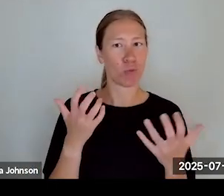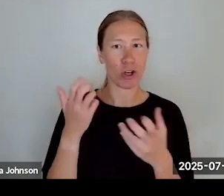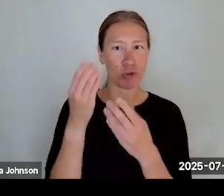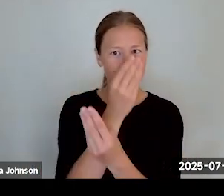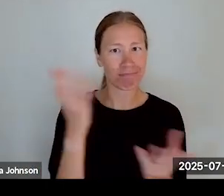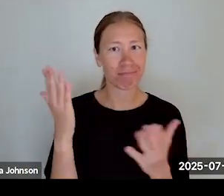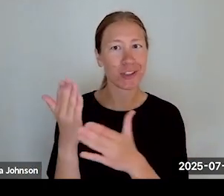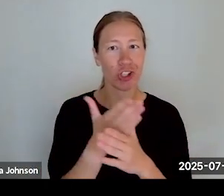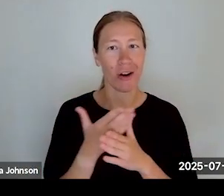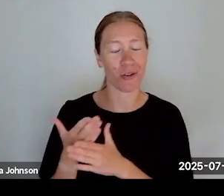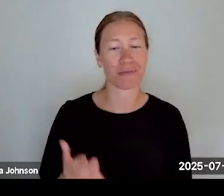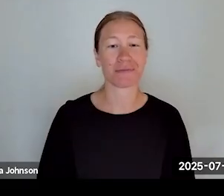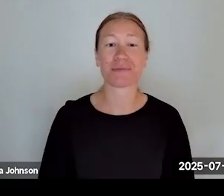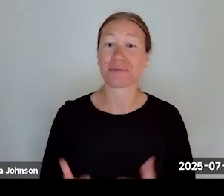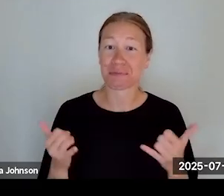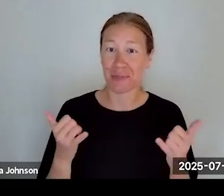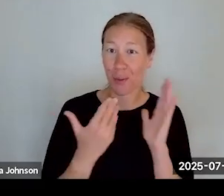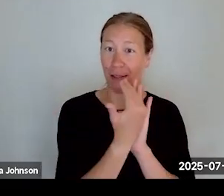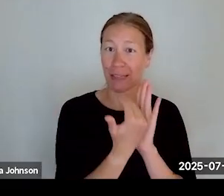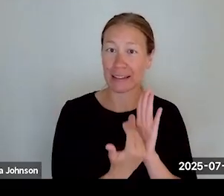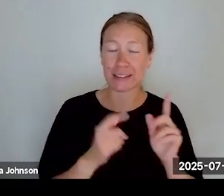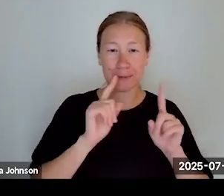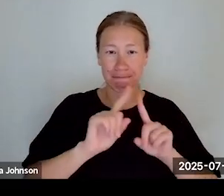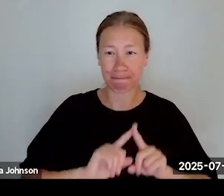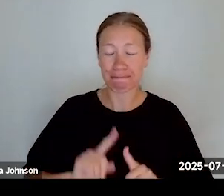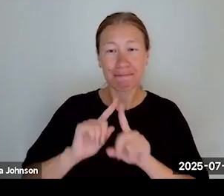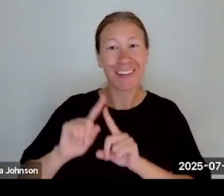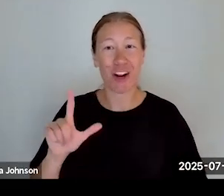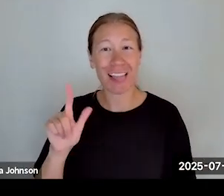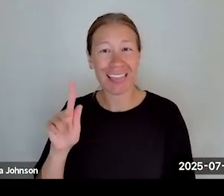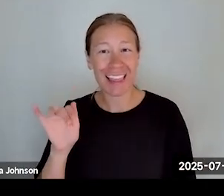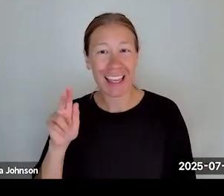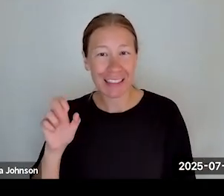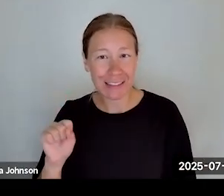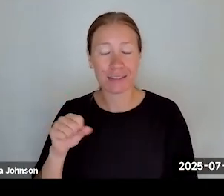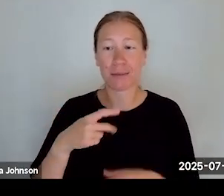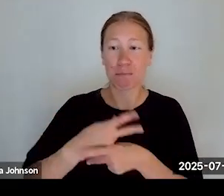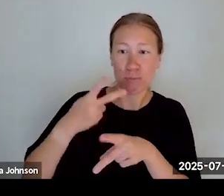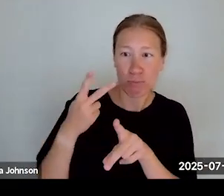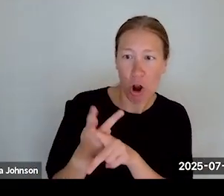On this slide, we've provided a list of links to products and examples that may be helpful for those who want to further explore